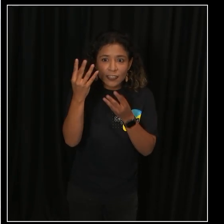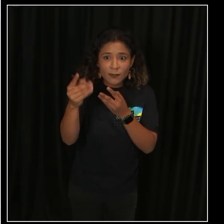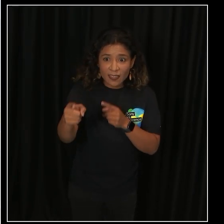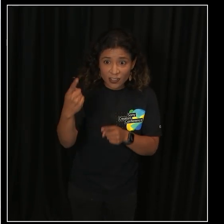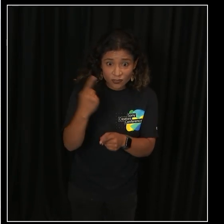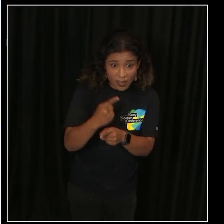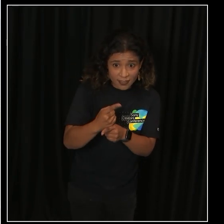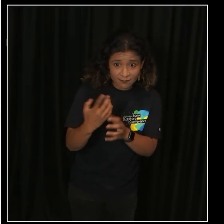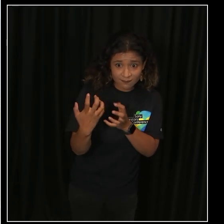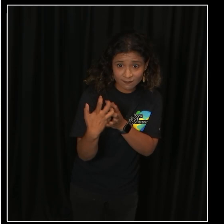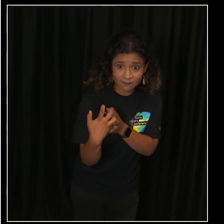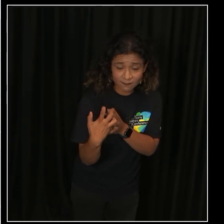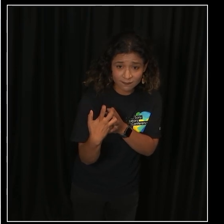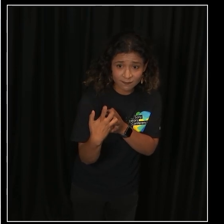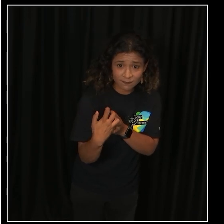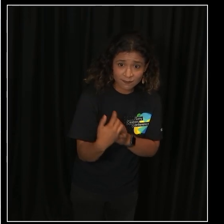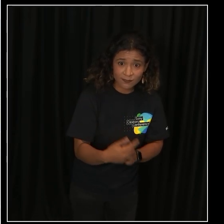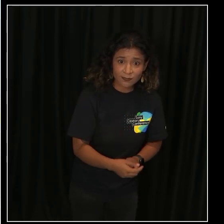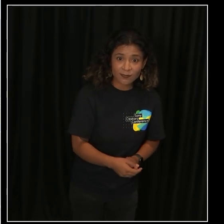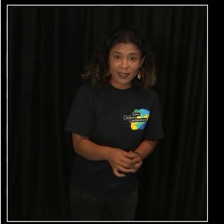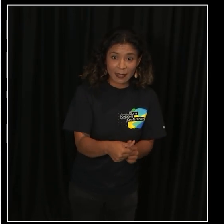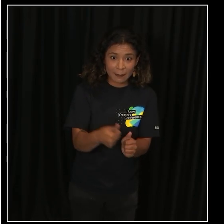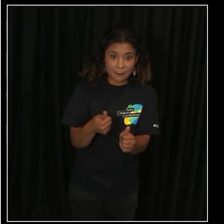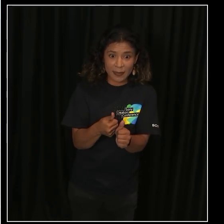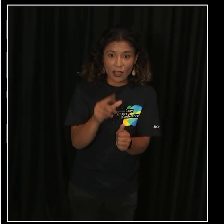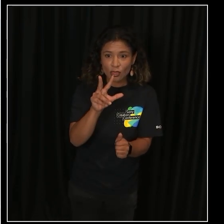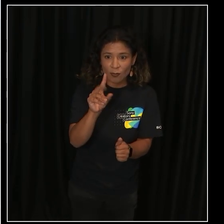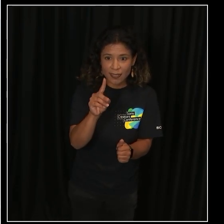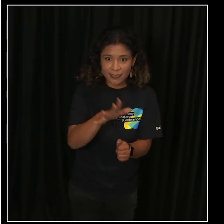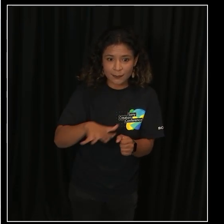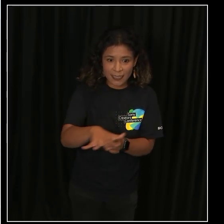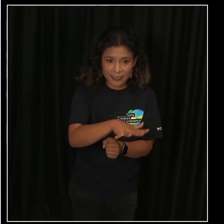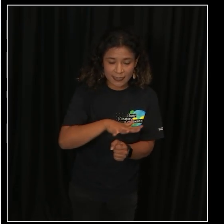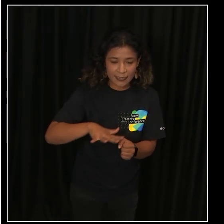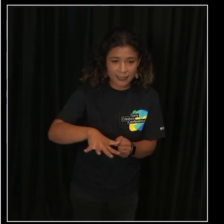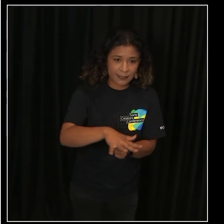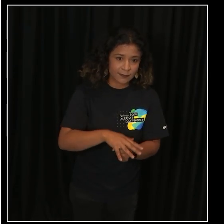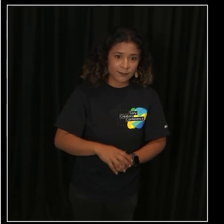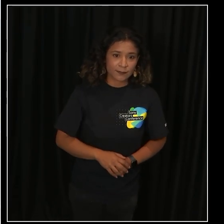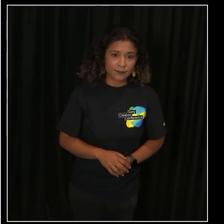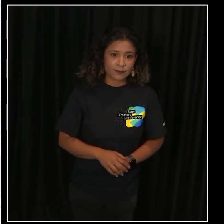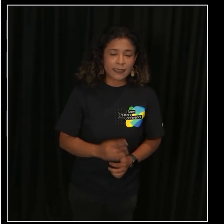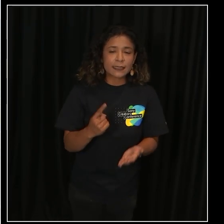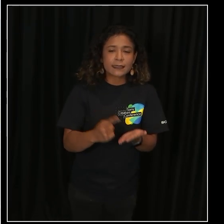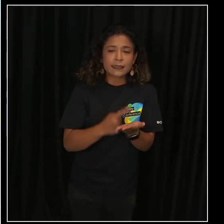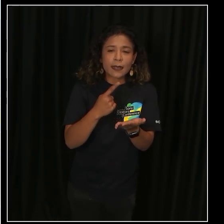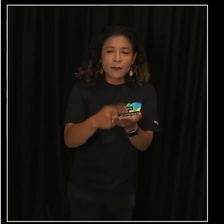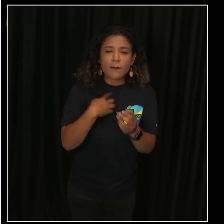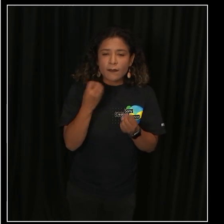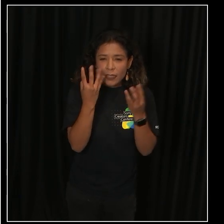in the back of the 3D space. Operation information is placed together in an unobtrusive locations.